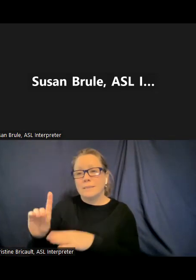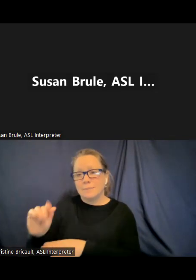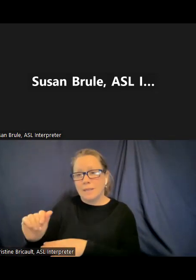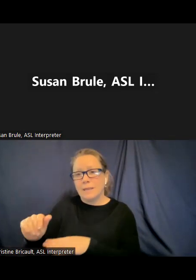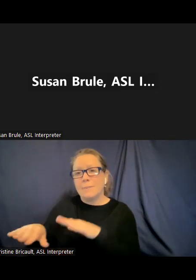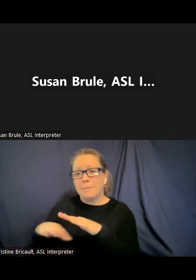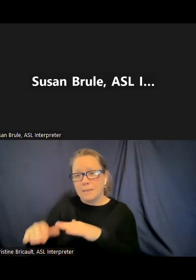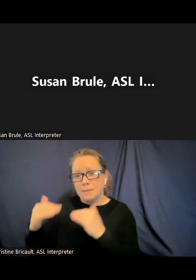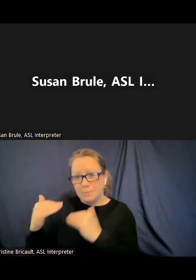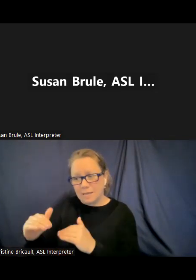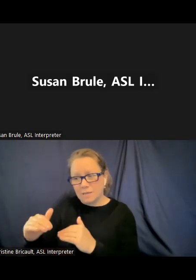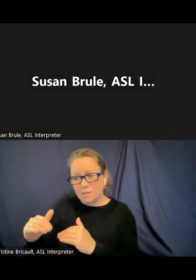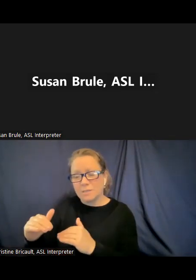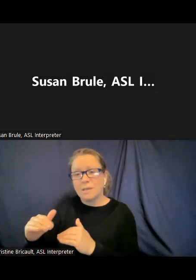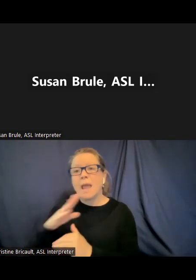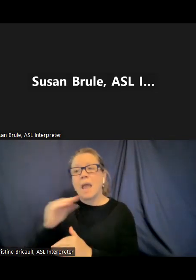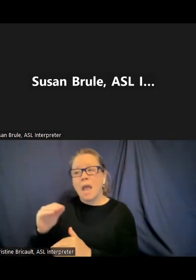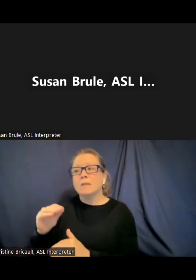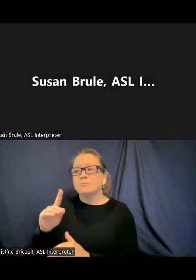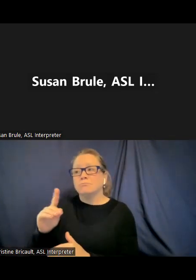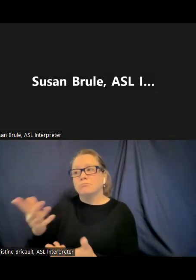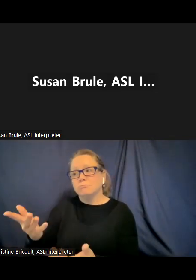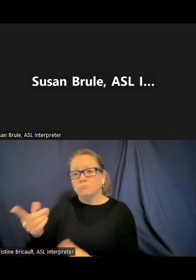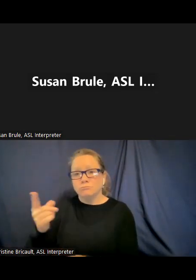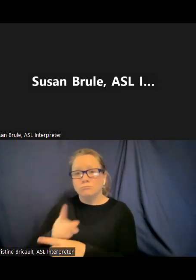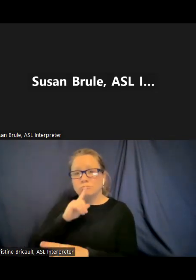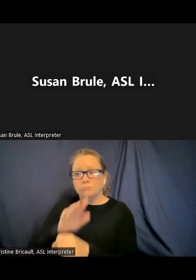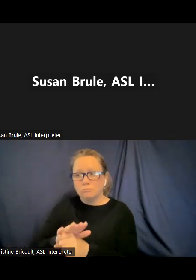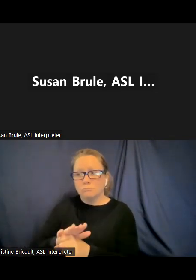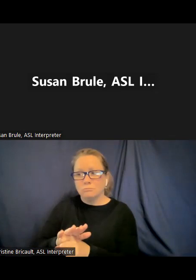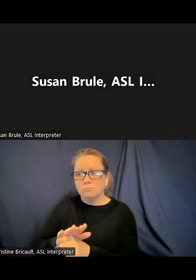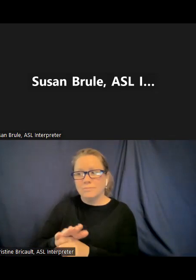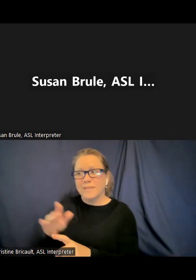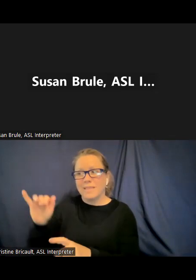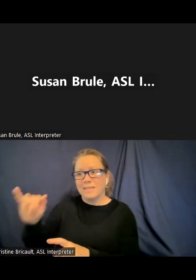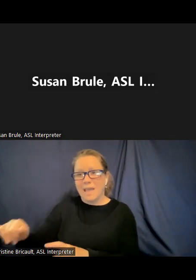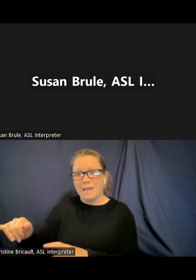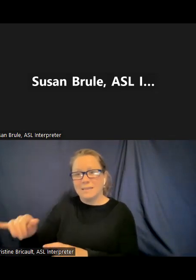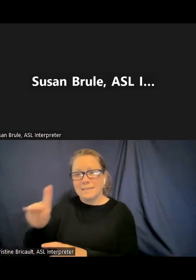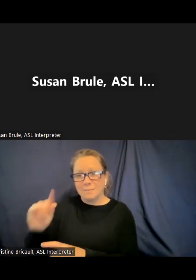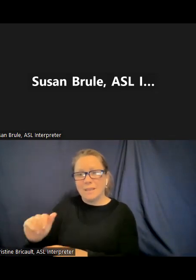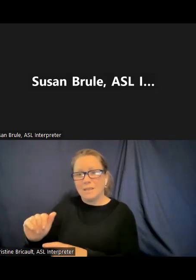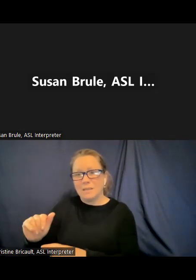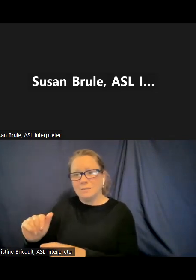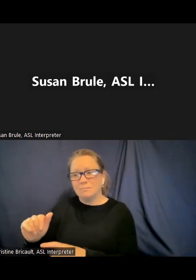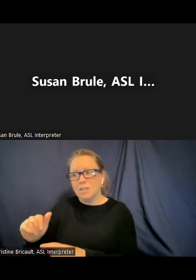And confirmation that the disability necessitates the reasonable accommodation requested if it is not obvious.